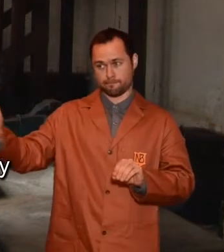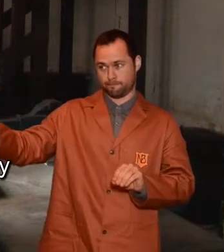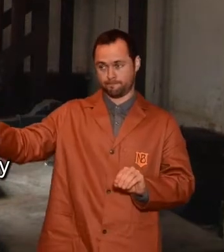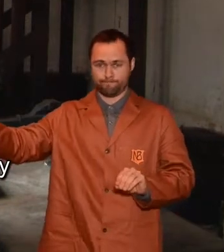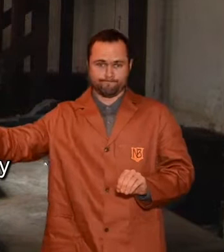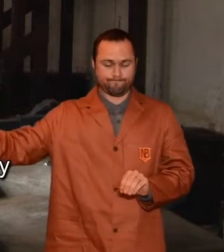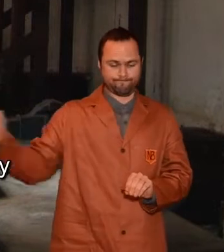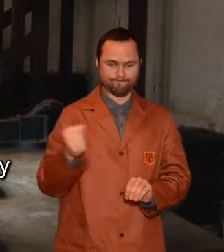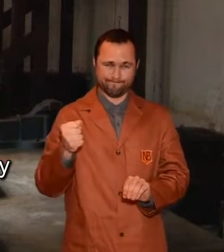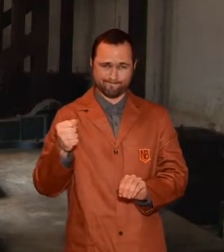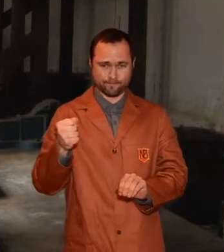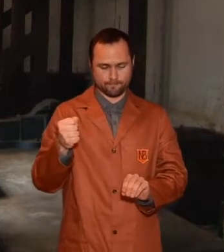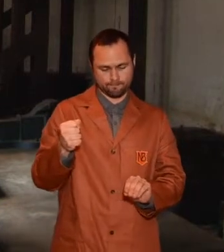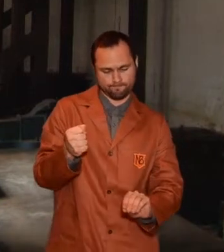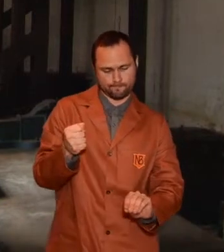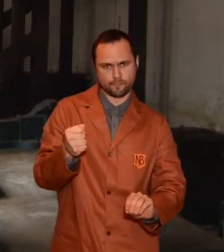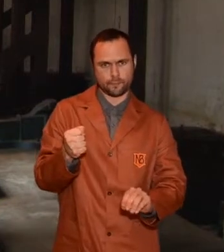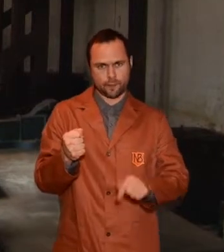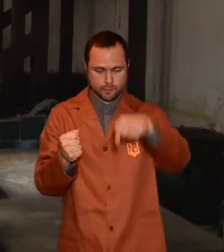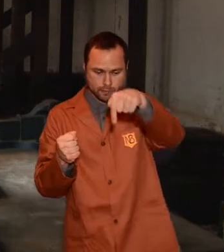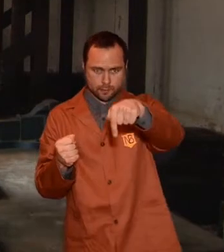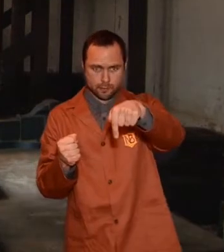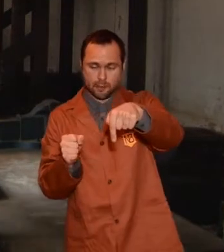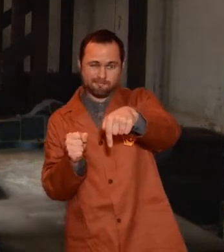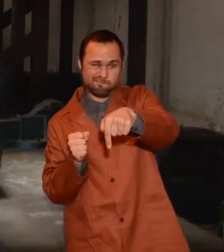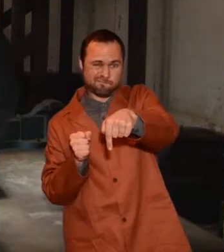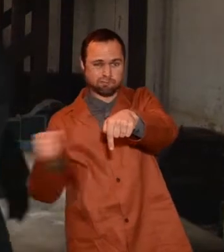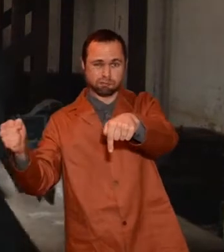put the metal inside and then pull it back down with great force.